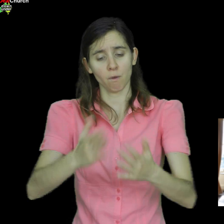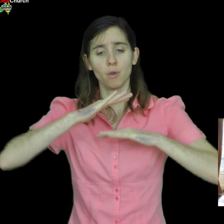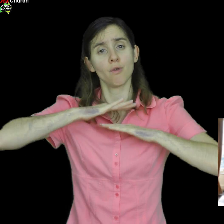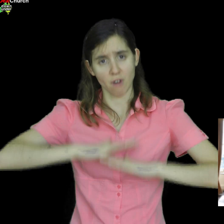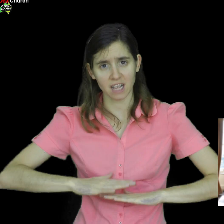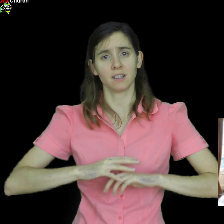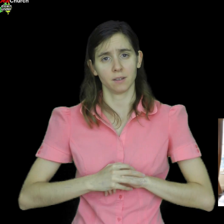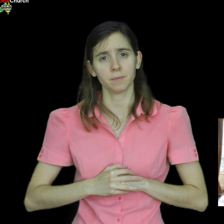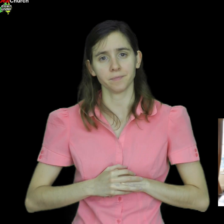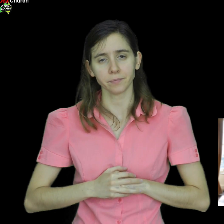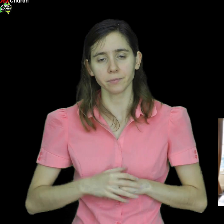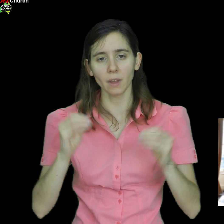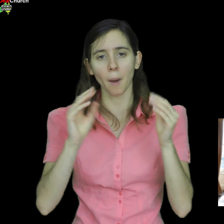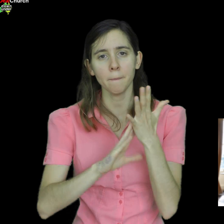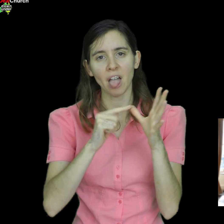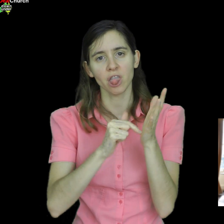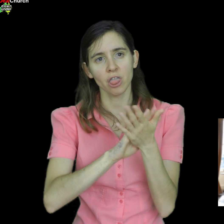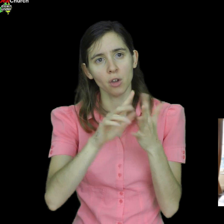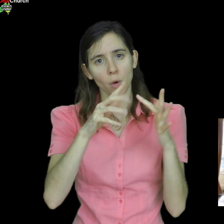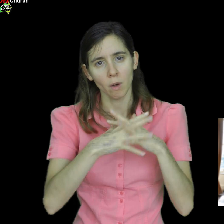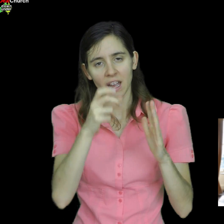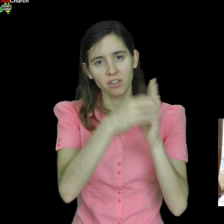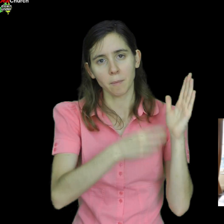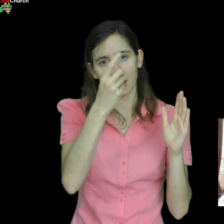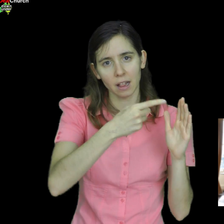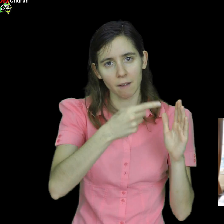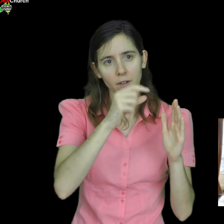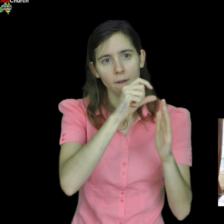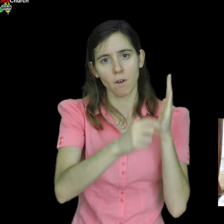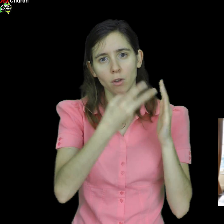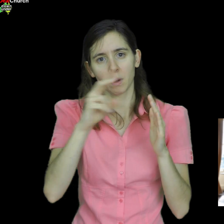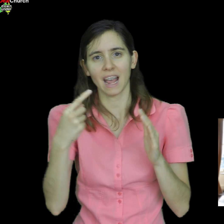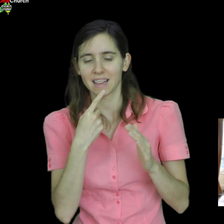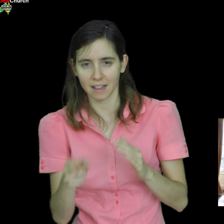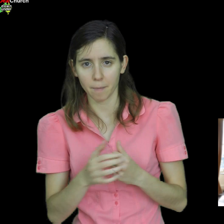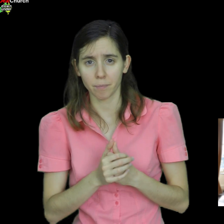That's found in Matthew 11:28. You may not fully understand